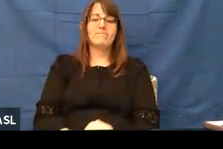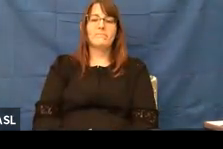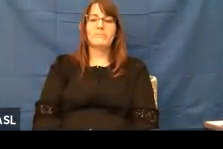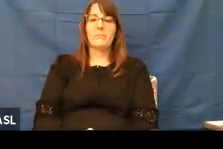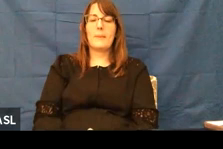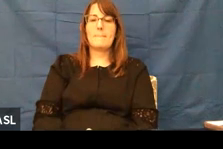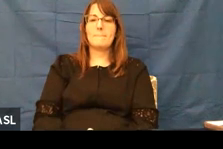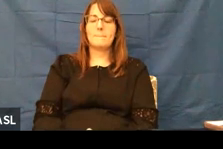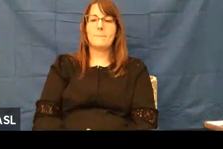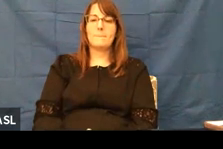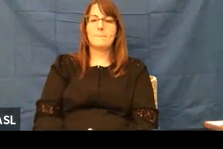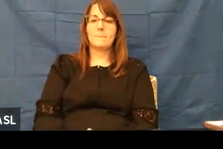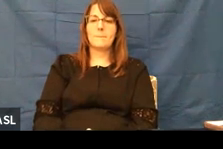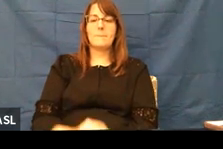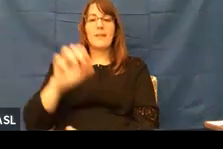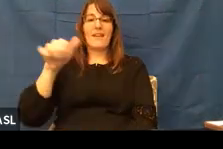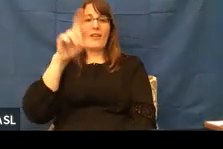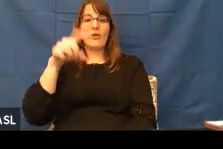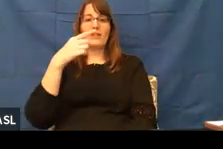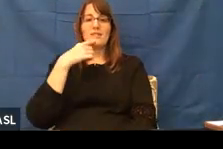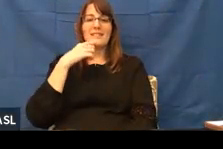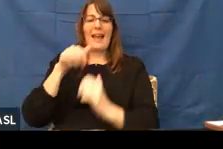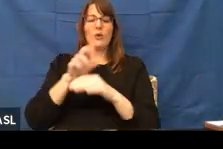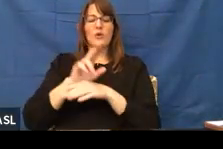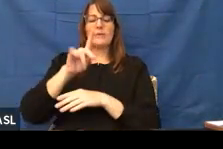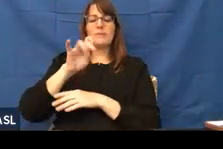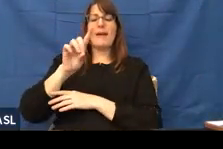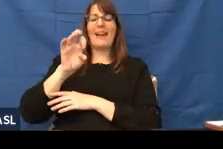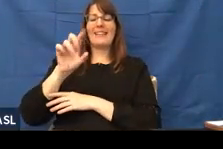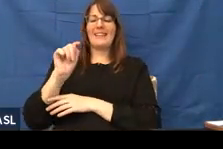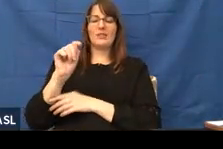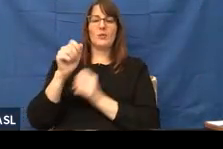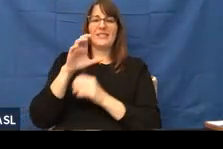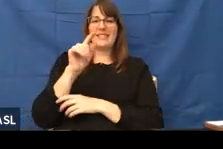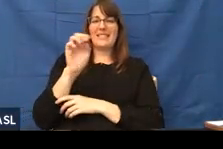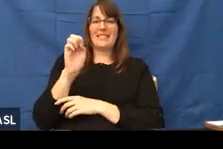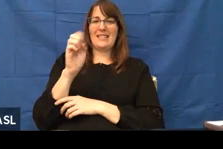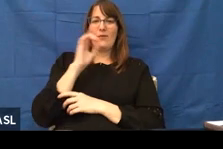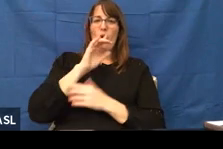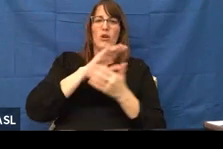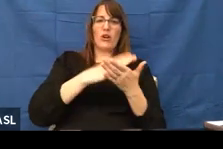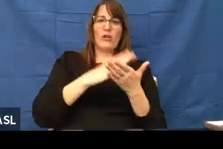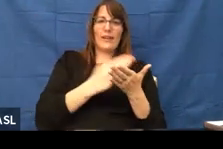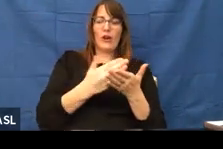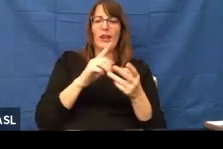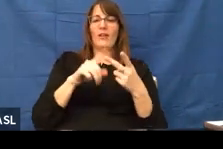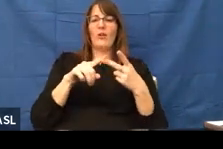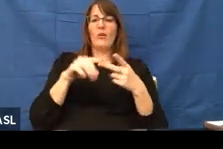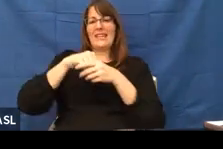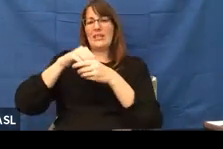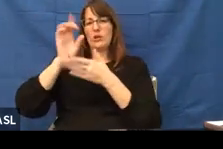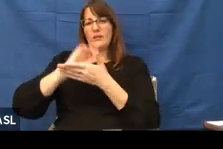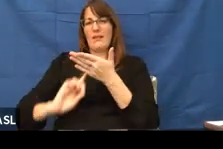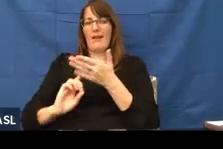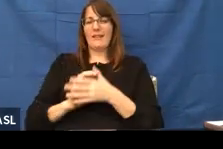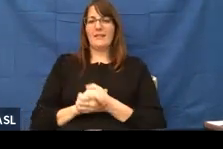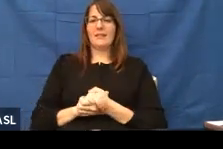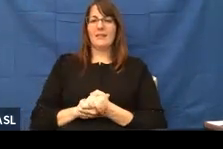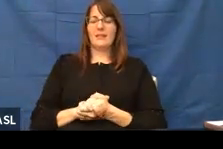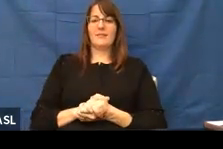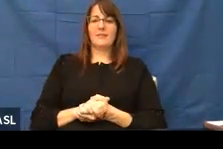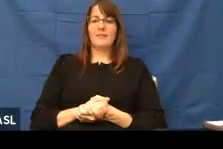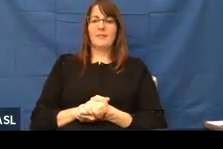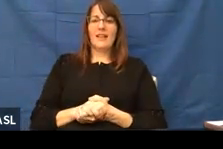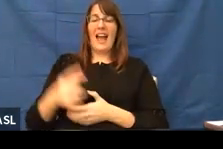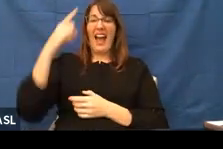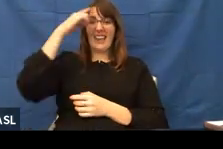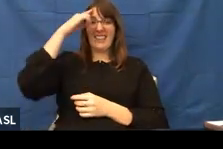Allison Frenzel : So there was a question about how to use palette with CTE particularly culinary interior design or fashion fiber arts. So I think habit is like has an endless possibilities truly like